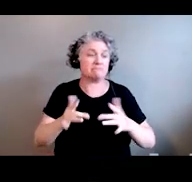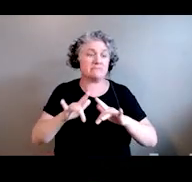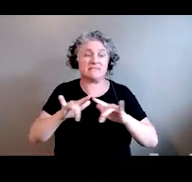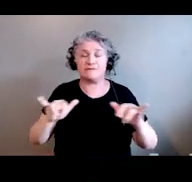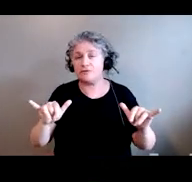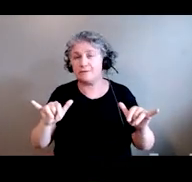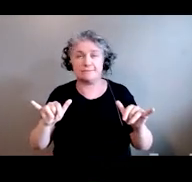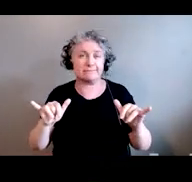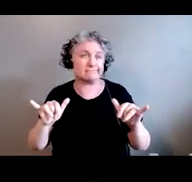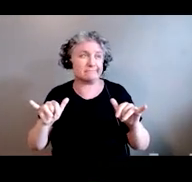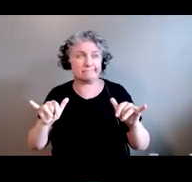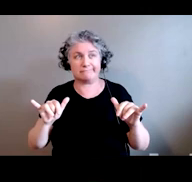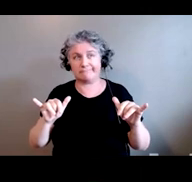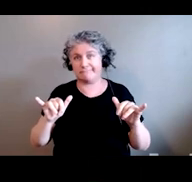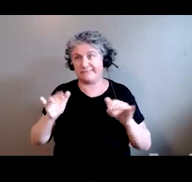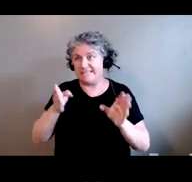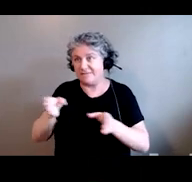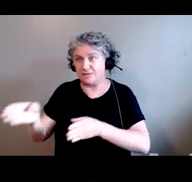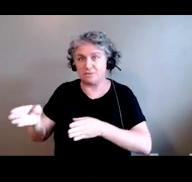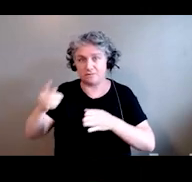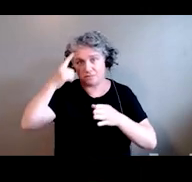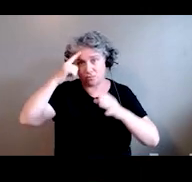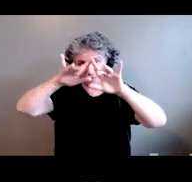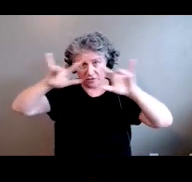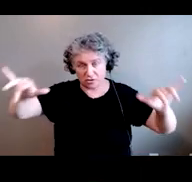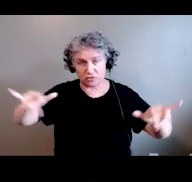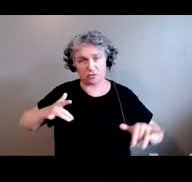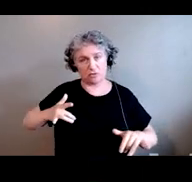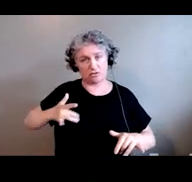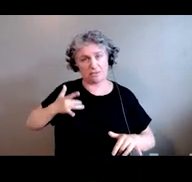individuals with sensory challenges on neurodivergencies and then you can build up.